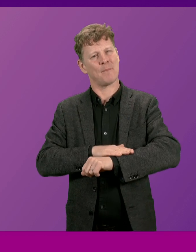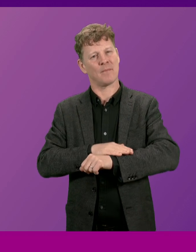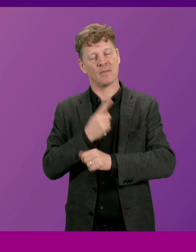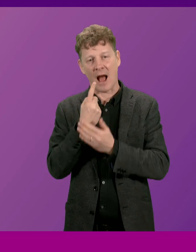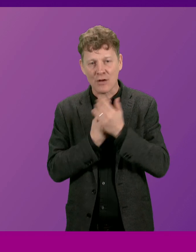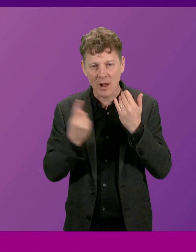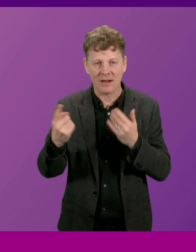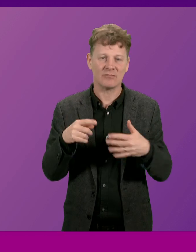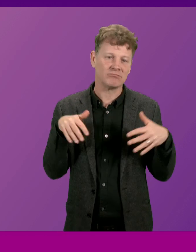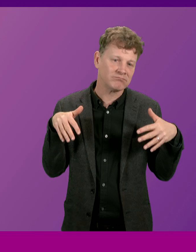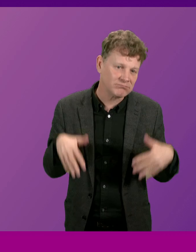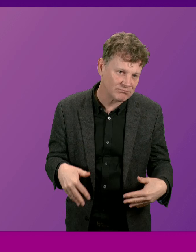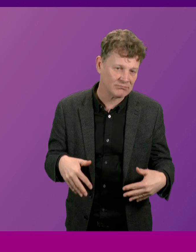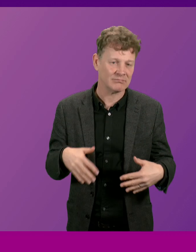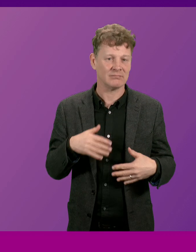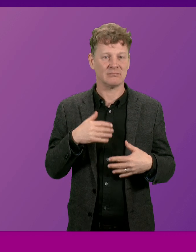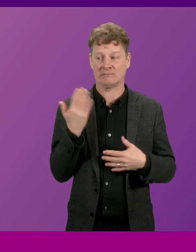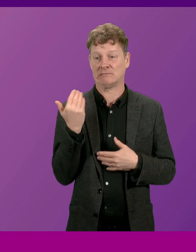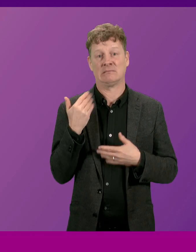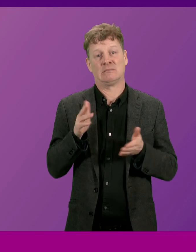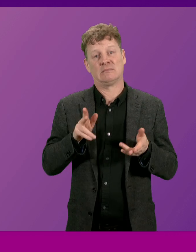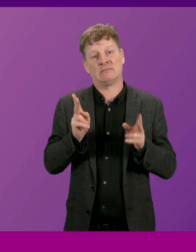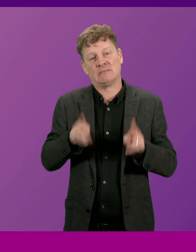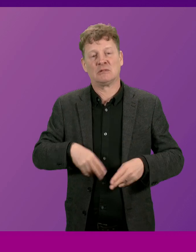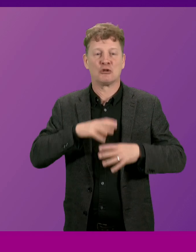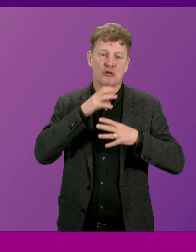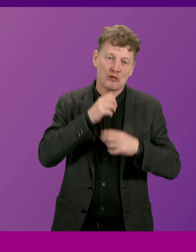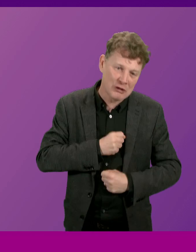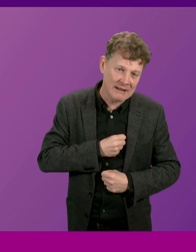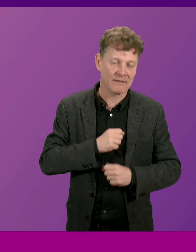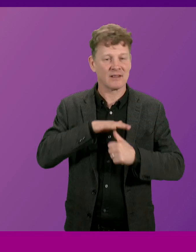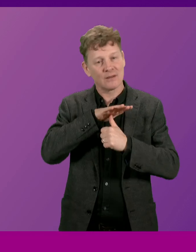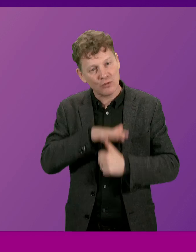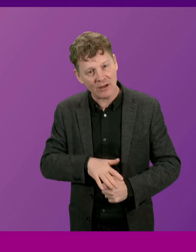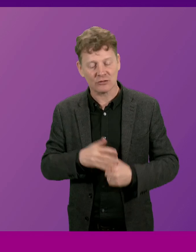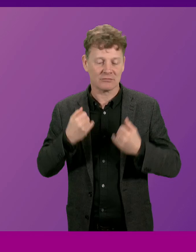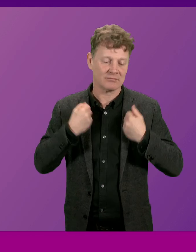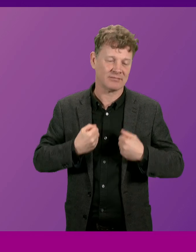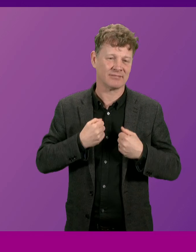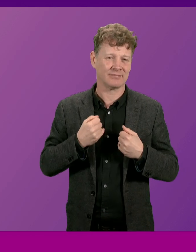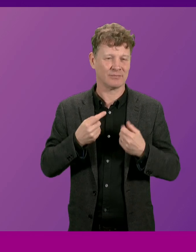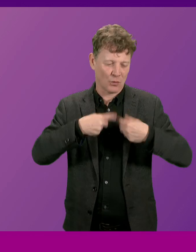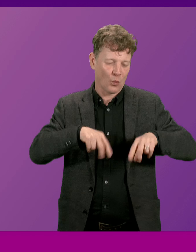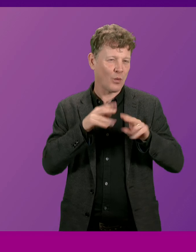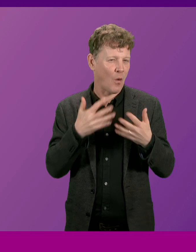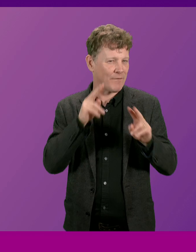loneliness, grief, depression or illness. Unfortunately, at this time